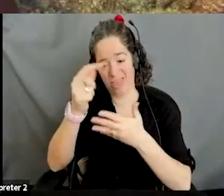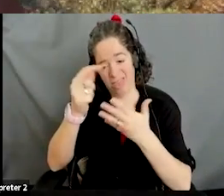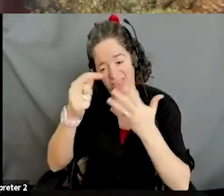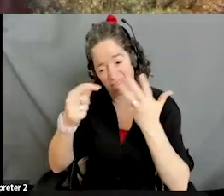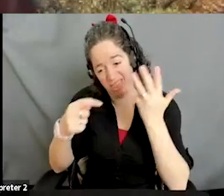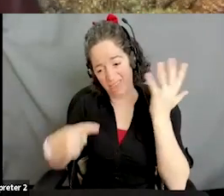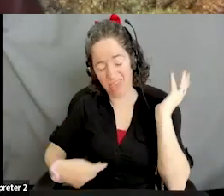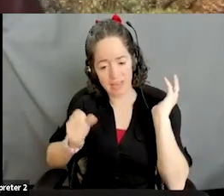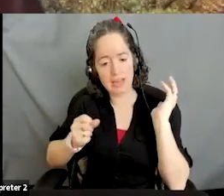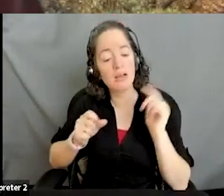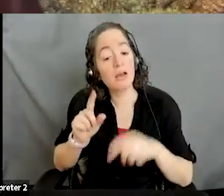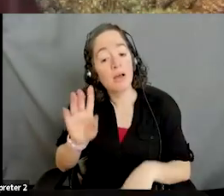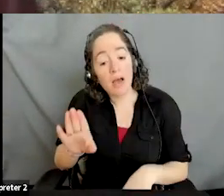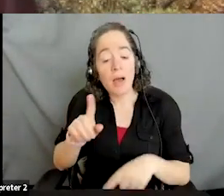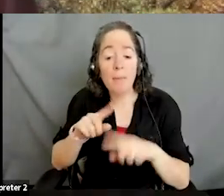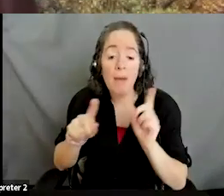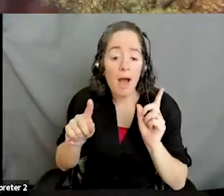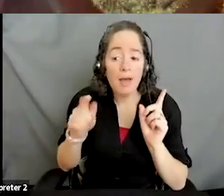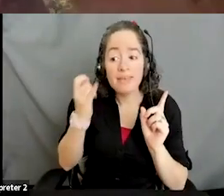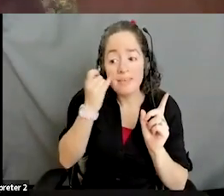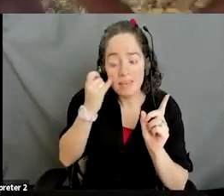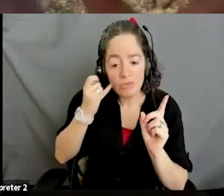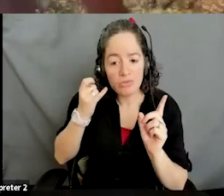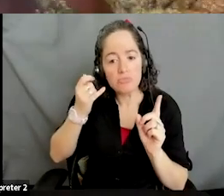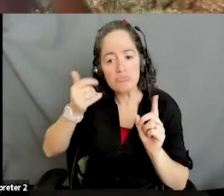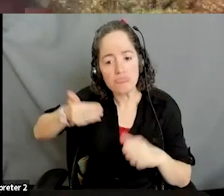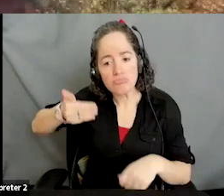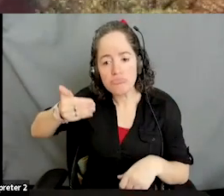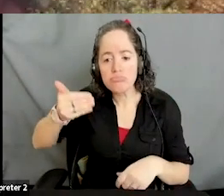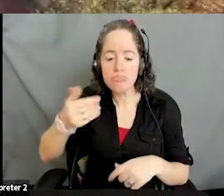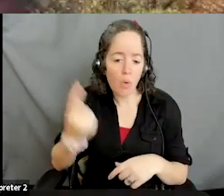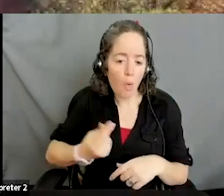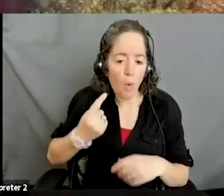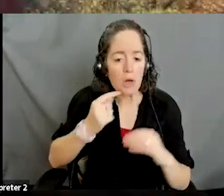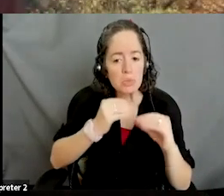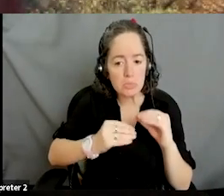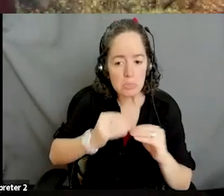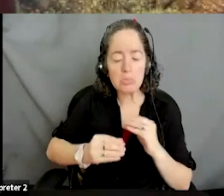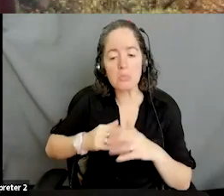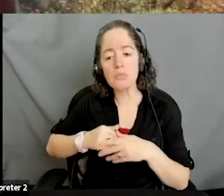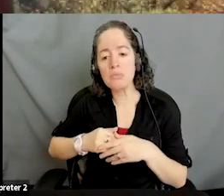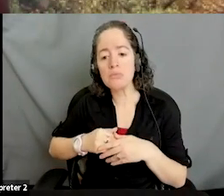on without it being this monolith that you've always got to push.